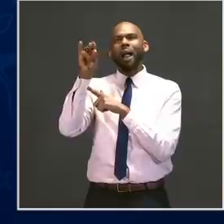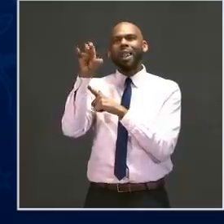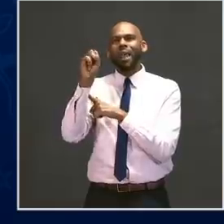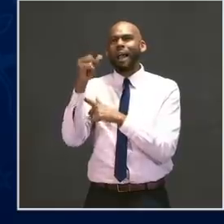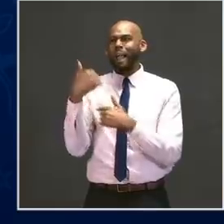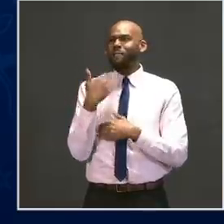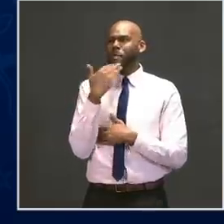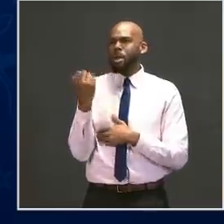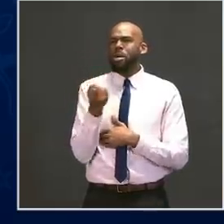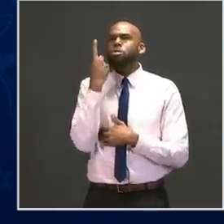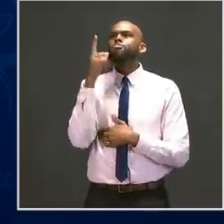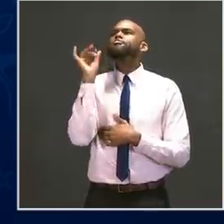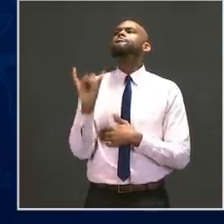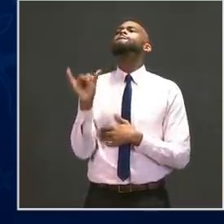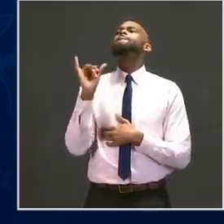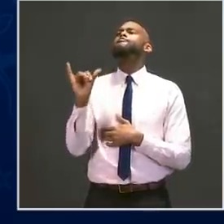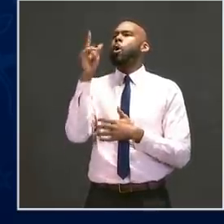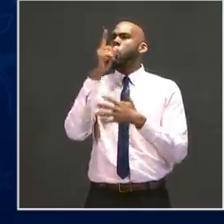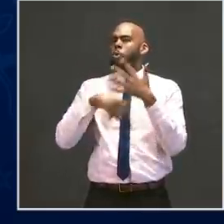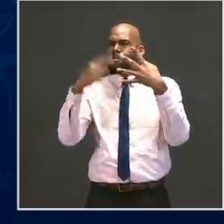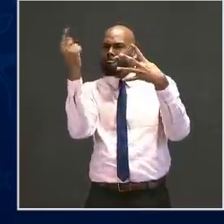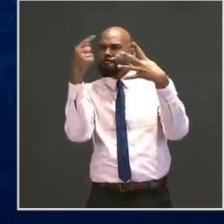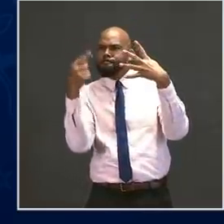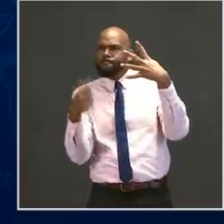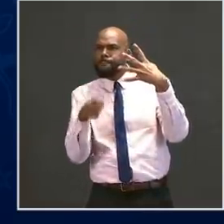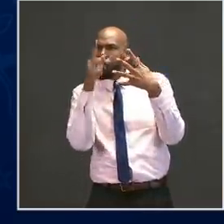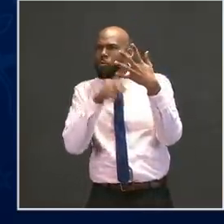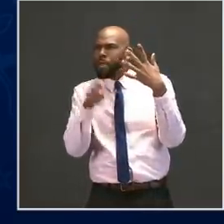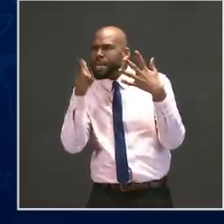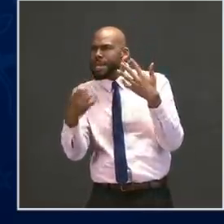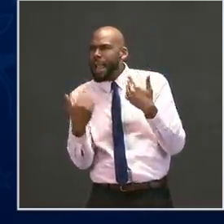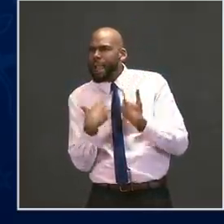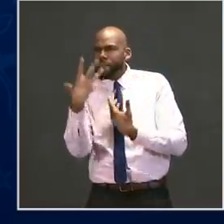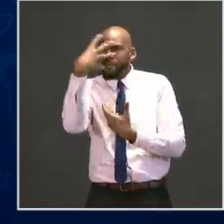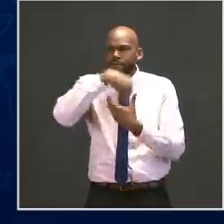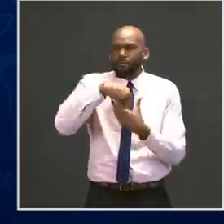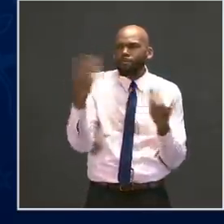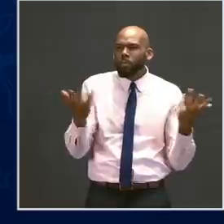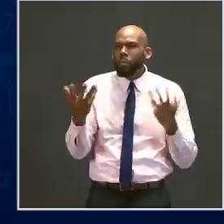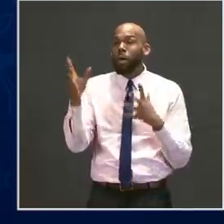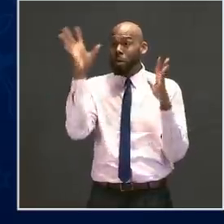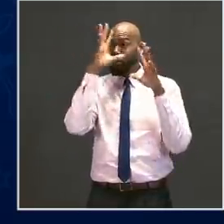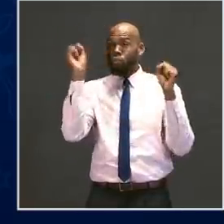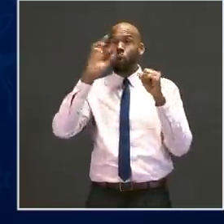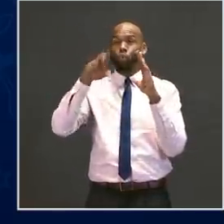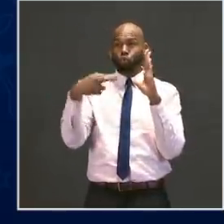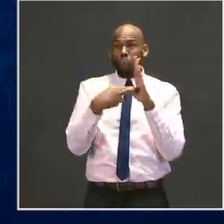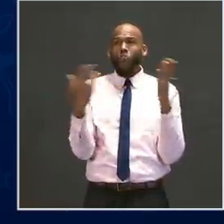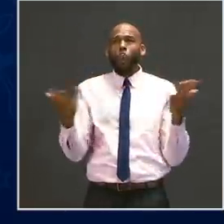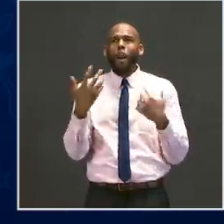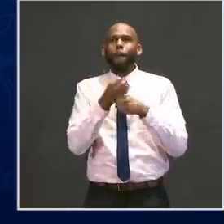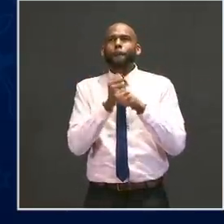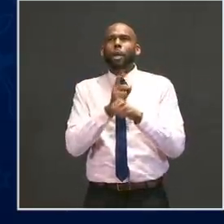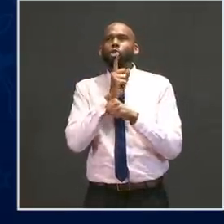of what steps that will entail or should entail. The President's role is, of course, to ensure that, across government,